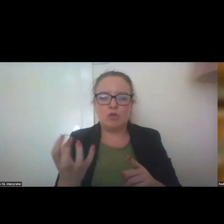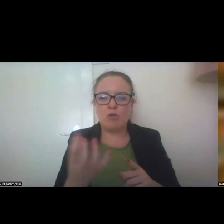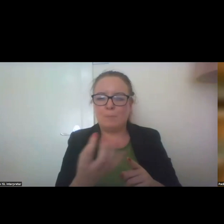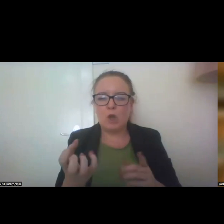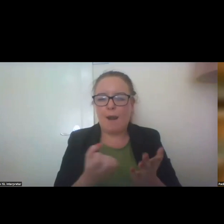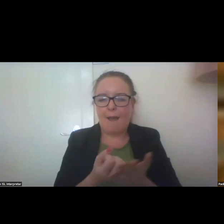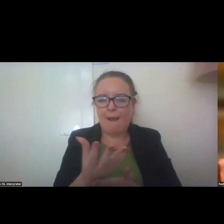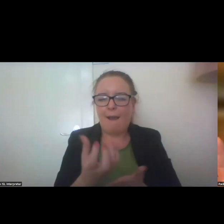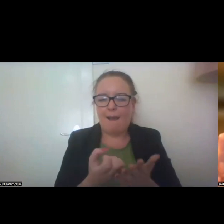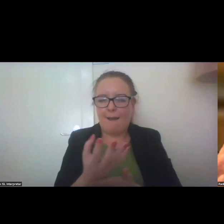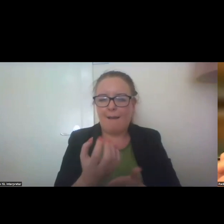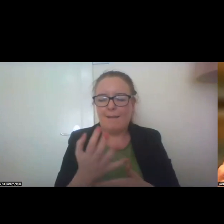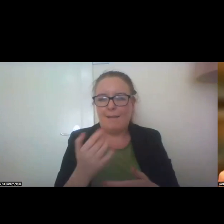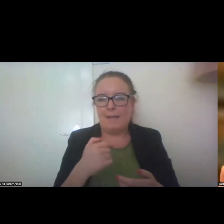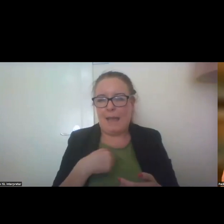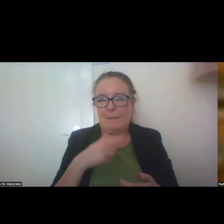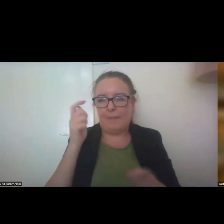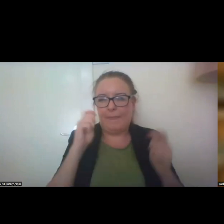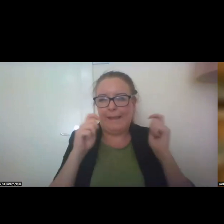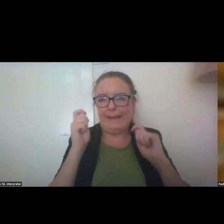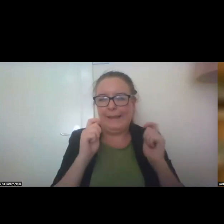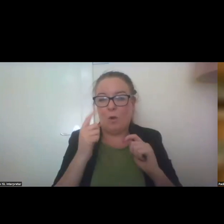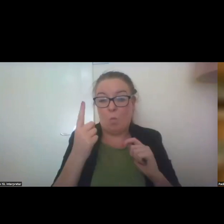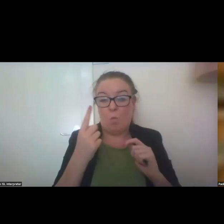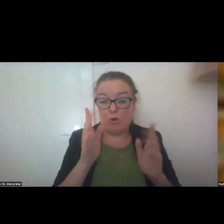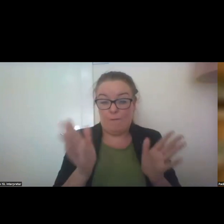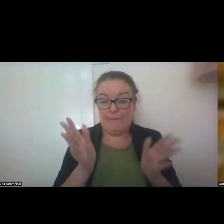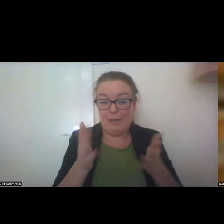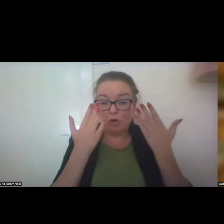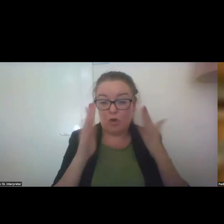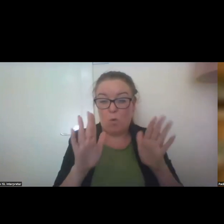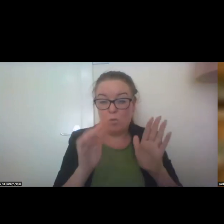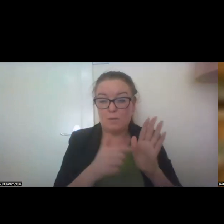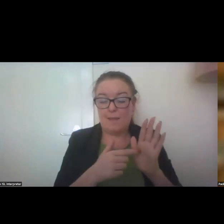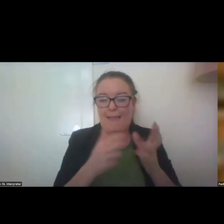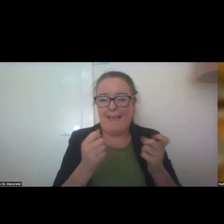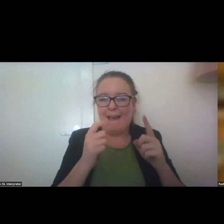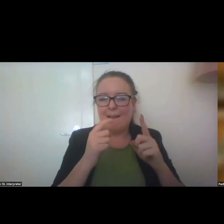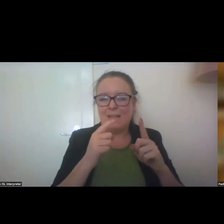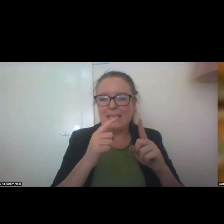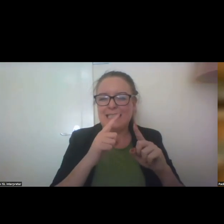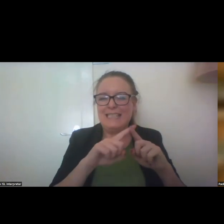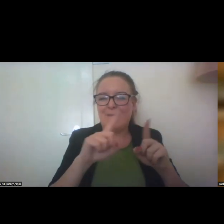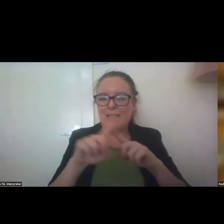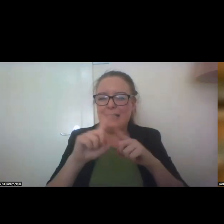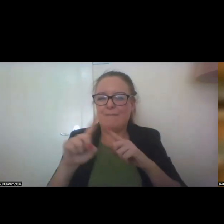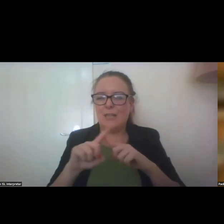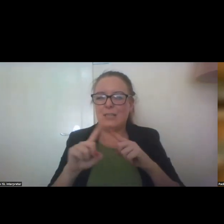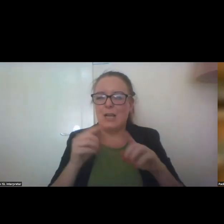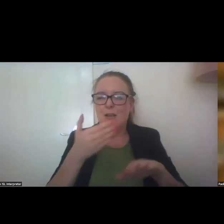I suspect that the one that you showed where you can have multiple functionality within a whole venue